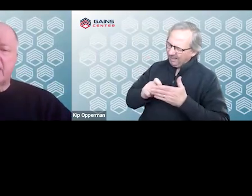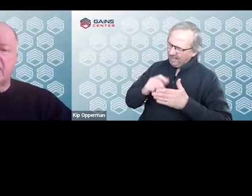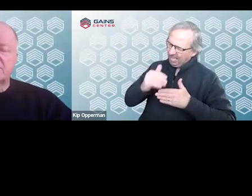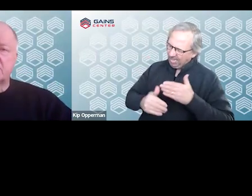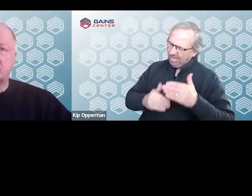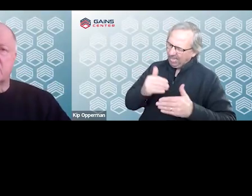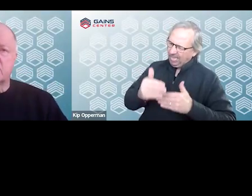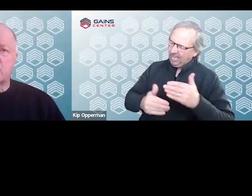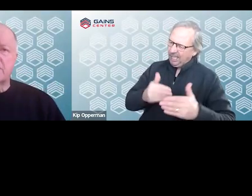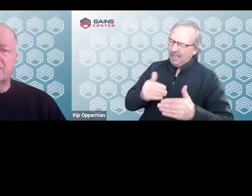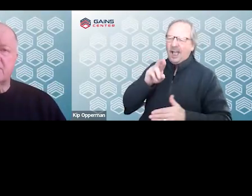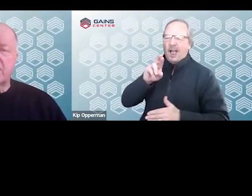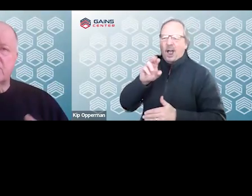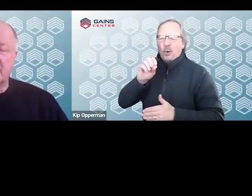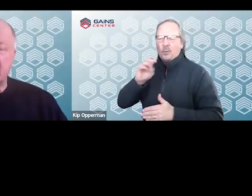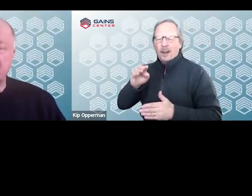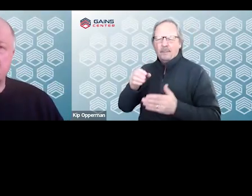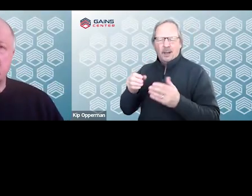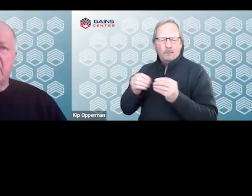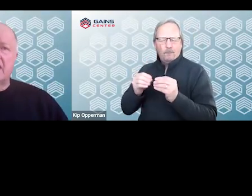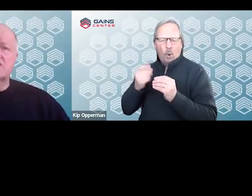Rob may have some more recent information than I do,